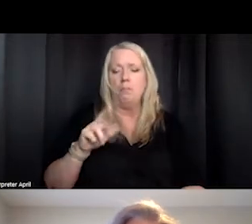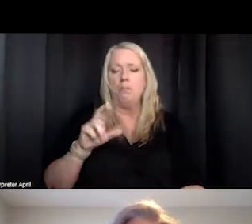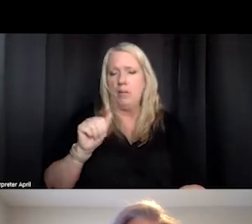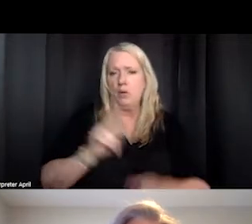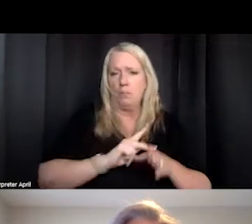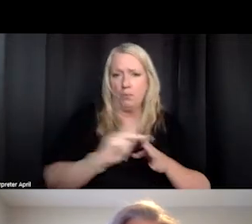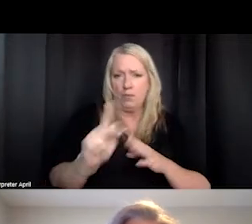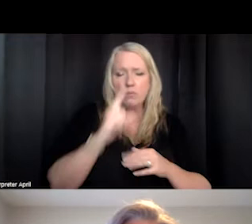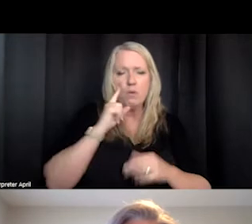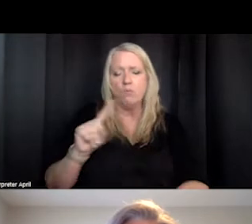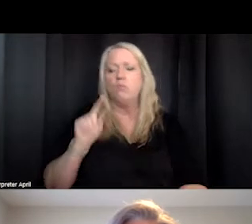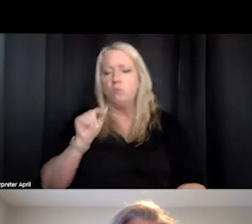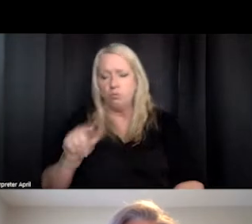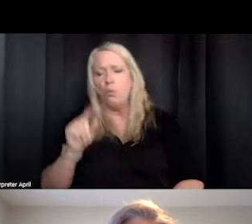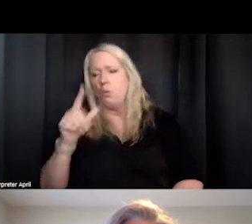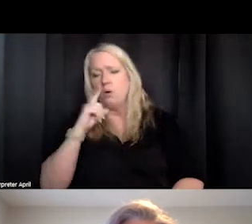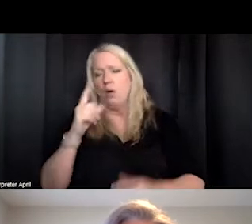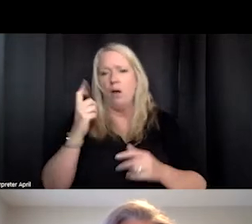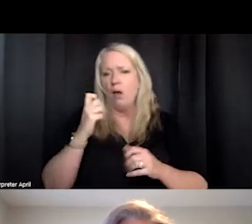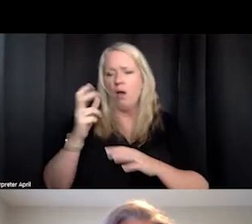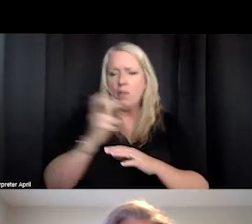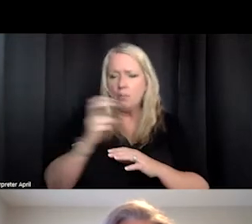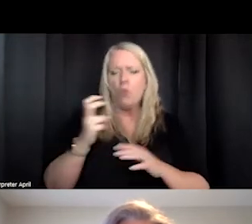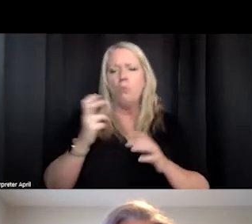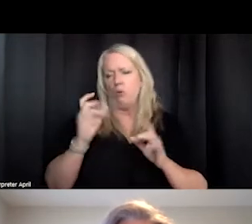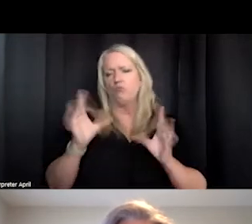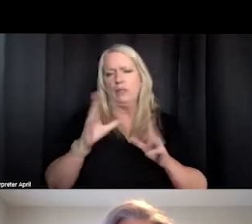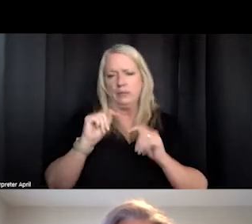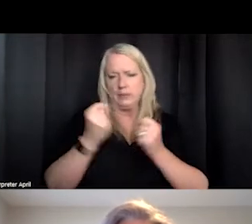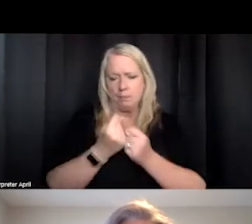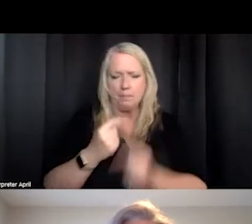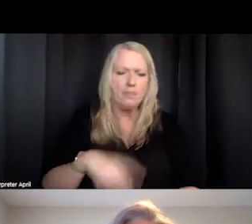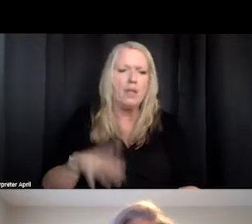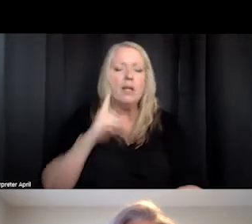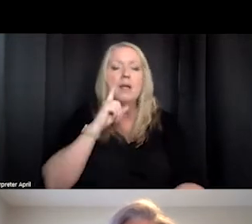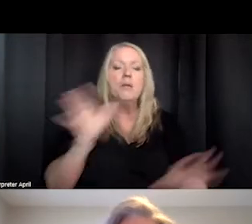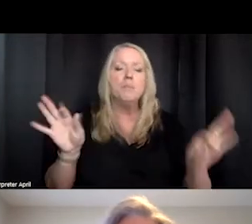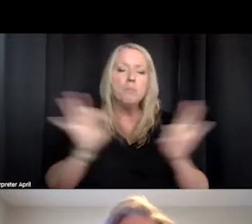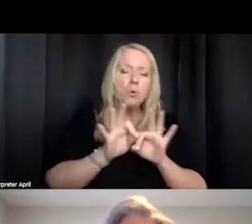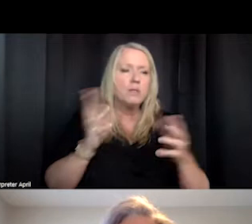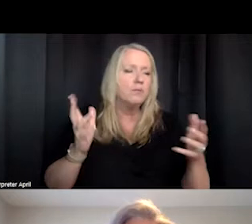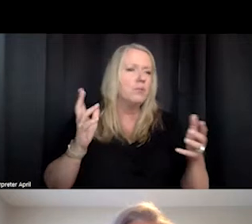A MOBILE CRISIS TEAM. AND WE ALSO TALK ABOUT THE IMPORTANCE OF PARTNERSHIPS WITH SCHOOLS.